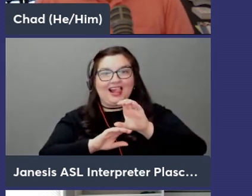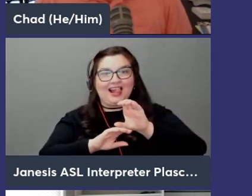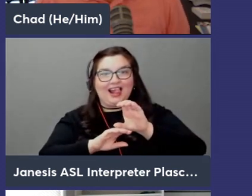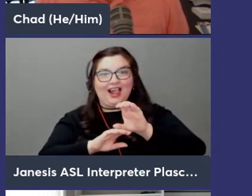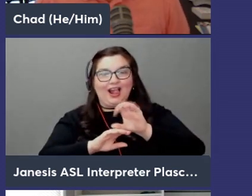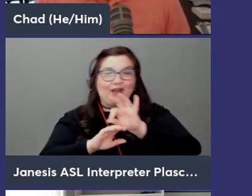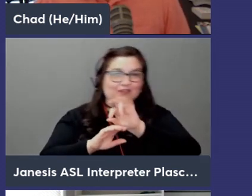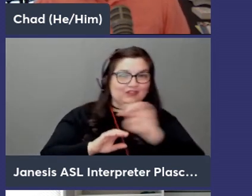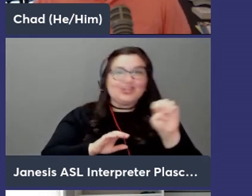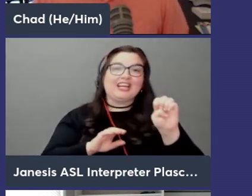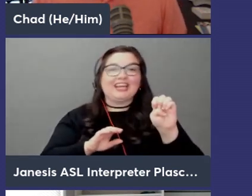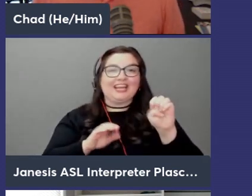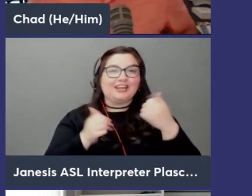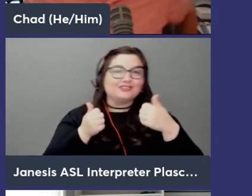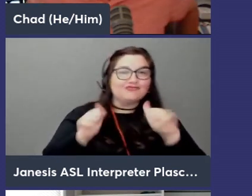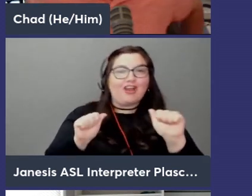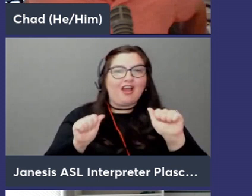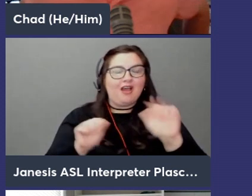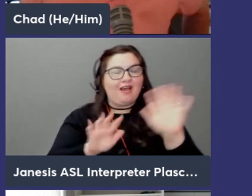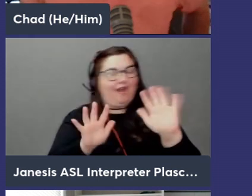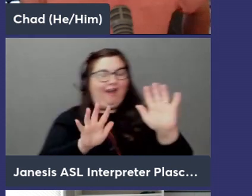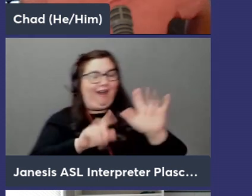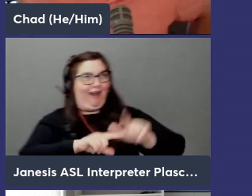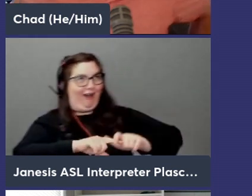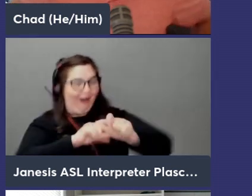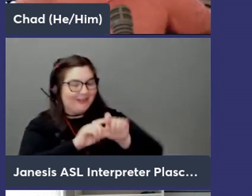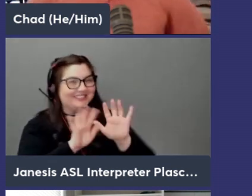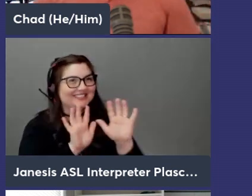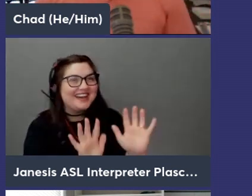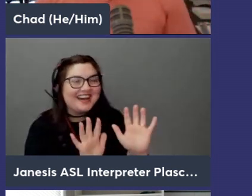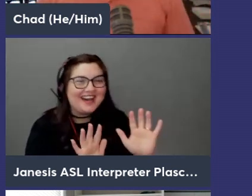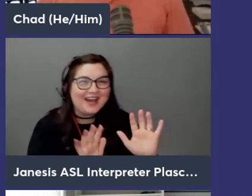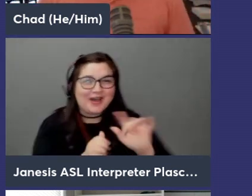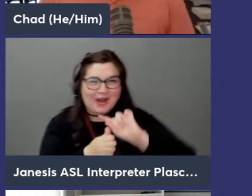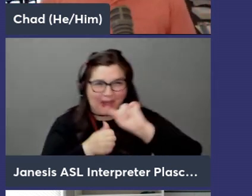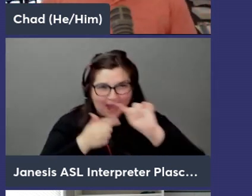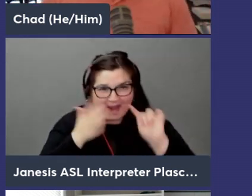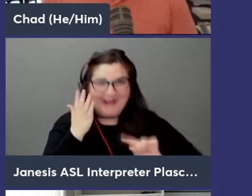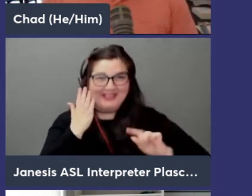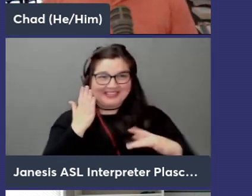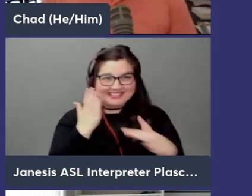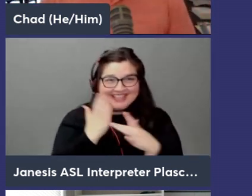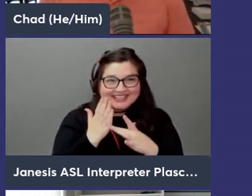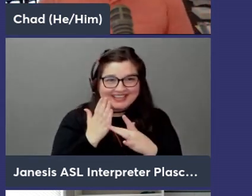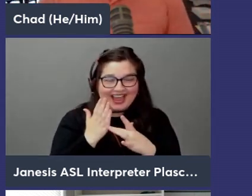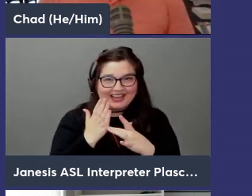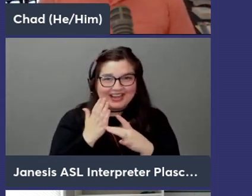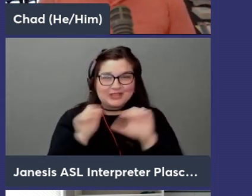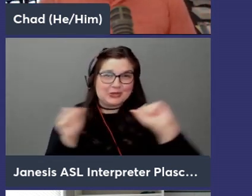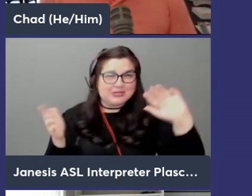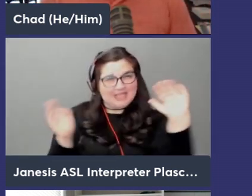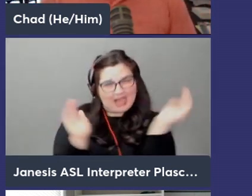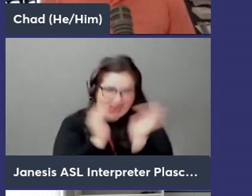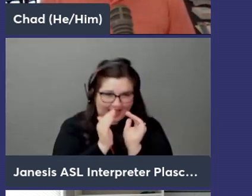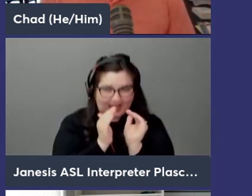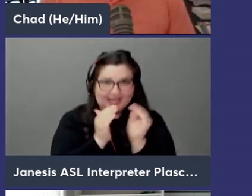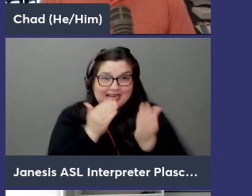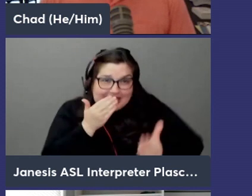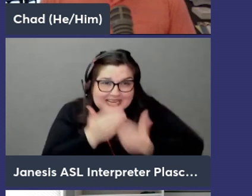Wait, we like free. Hold on. So you're telling me that you get all this technology and you simplified it, it makes it really easy to solve these hard problems